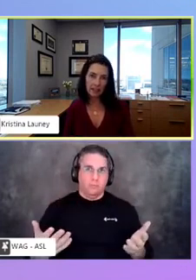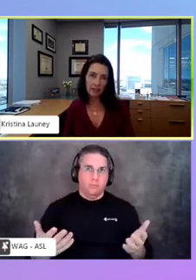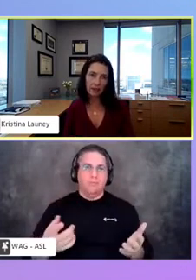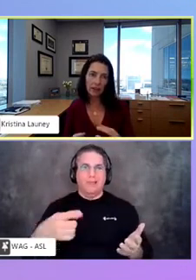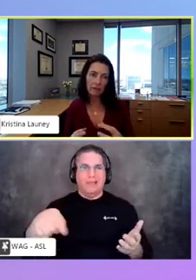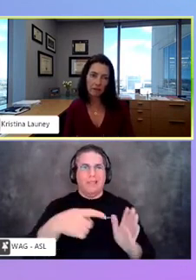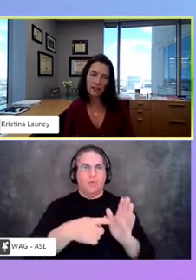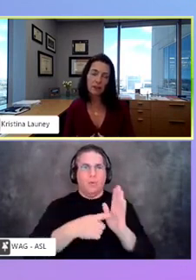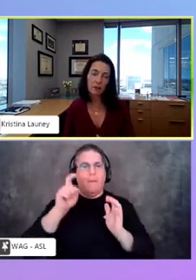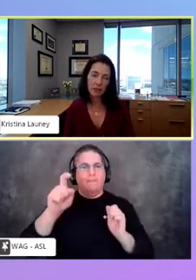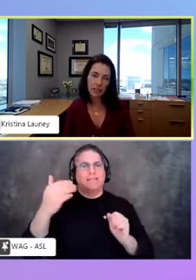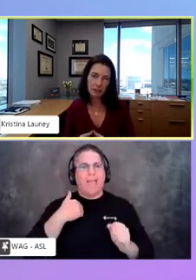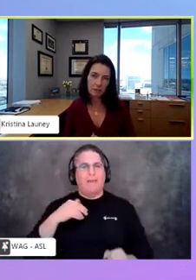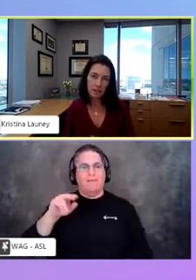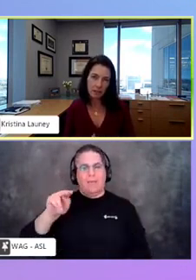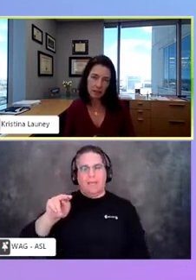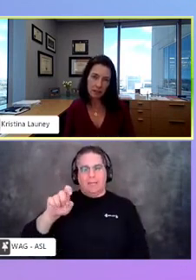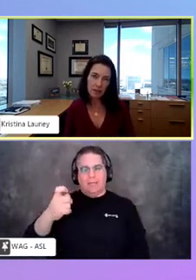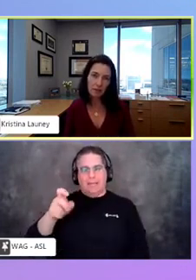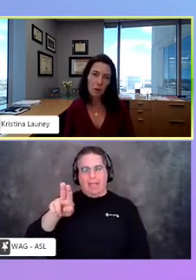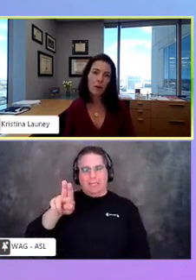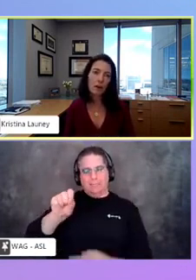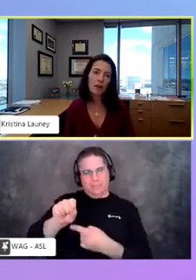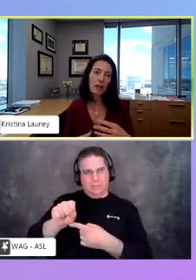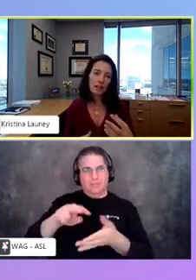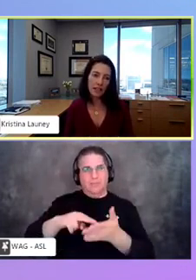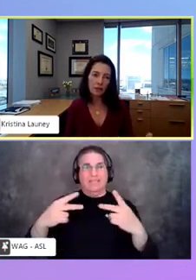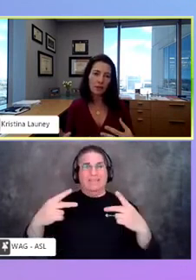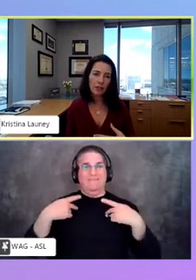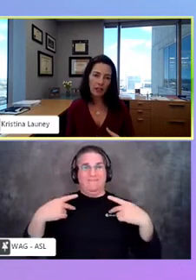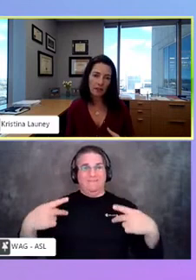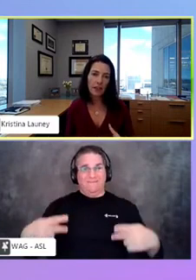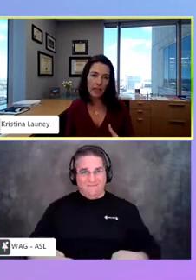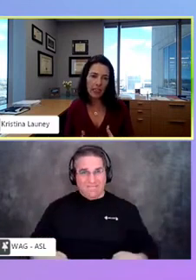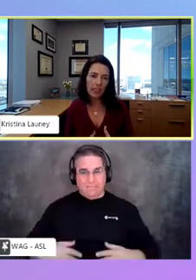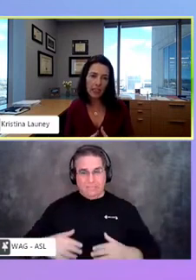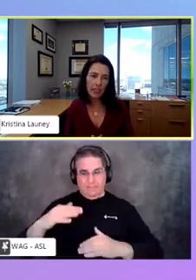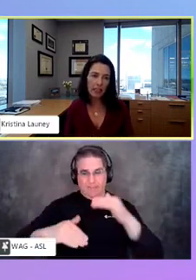months ago, California state court followed these same